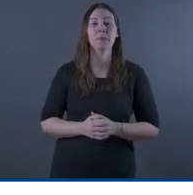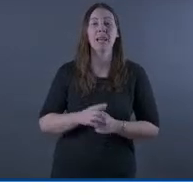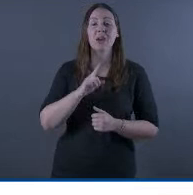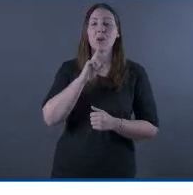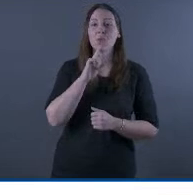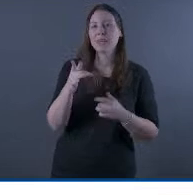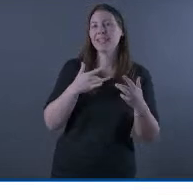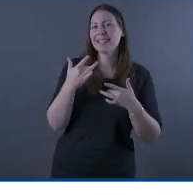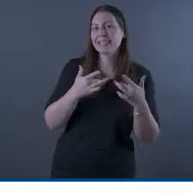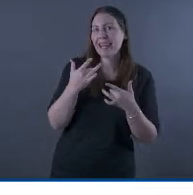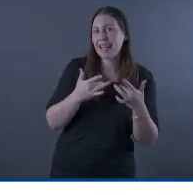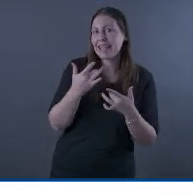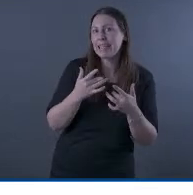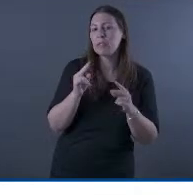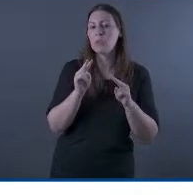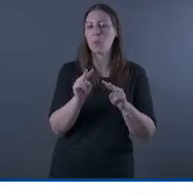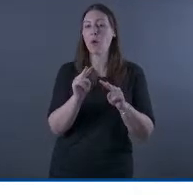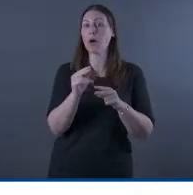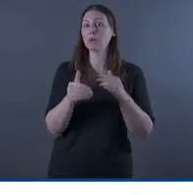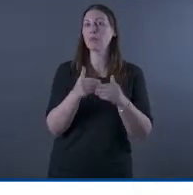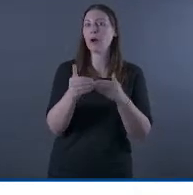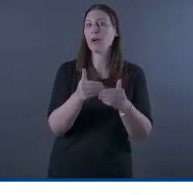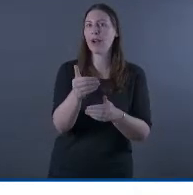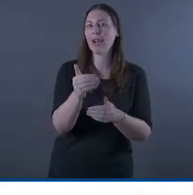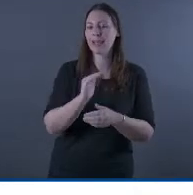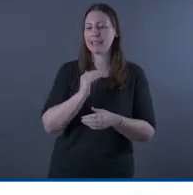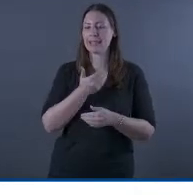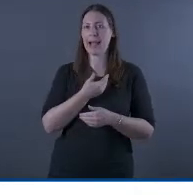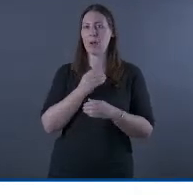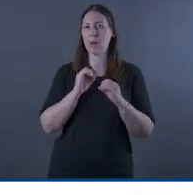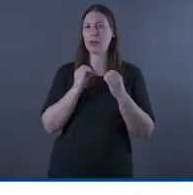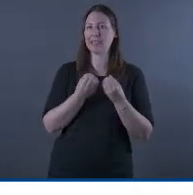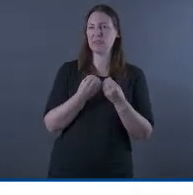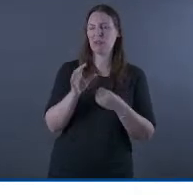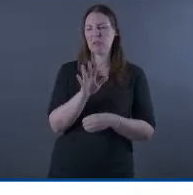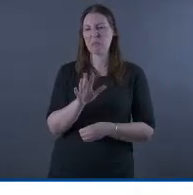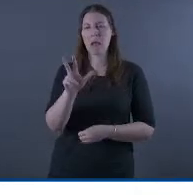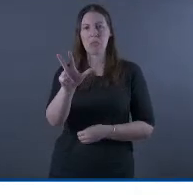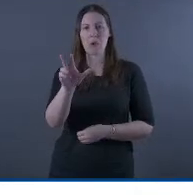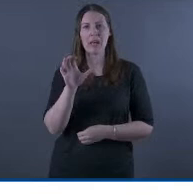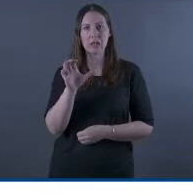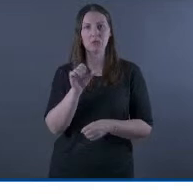you know, we're an organization of about 300 employees so we're not very large.